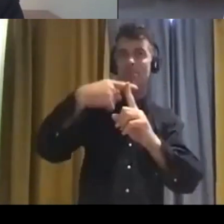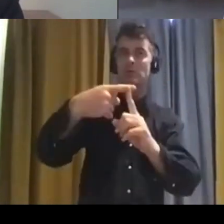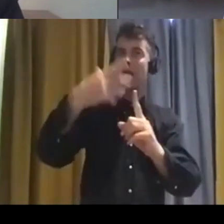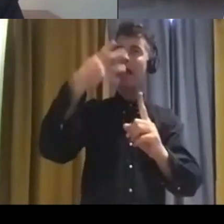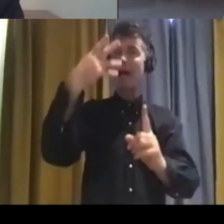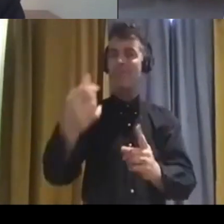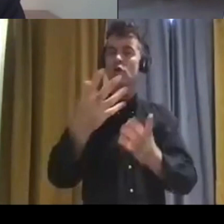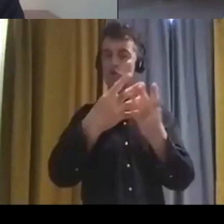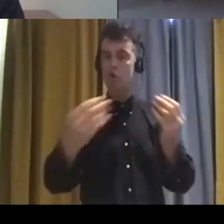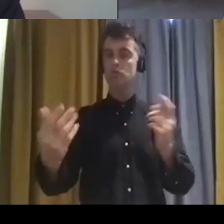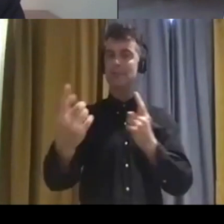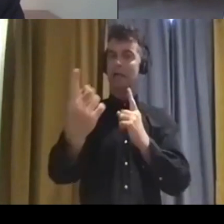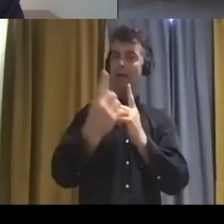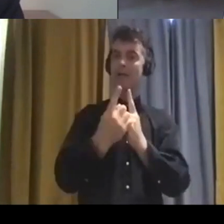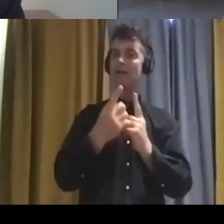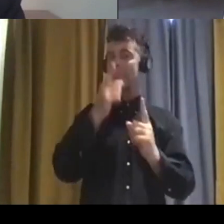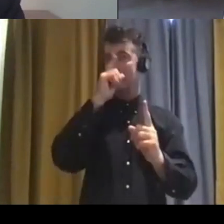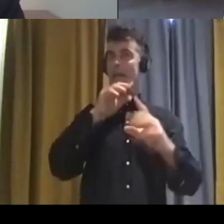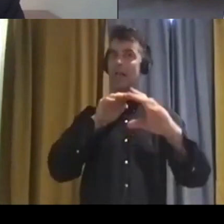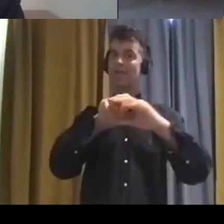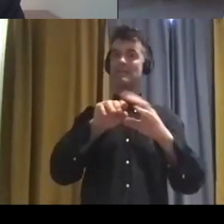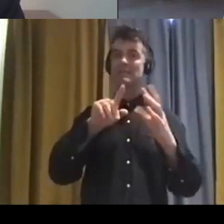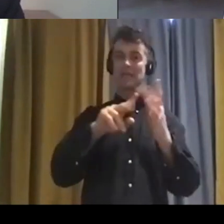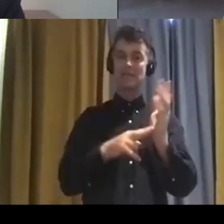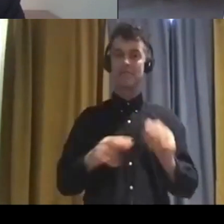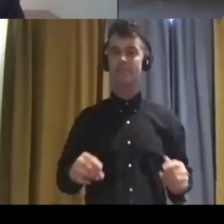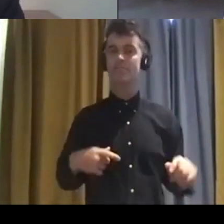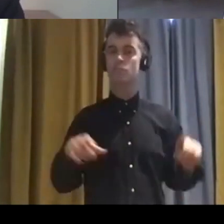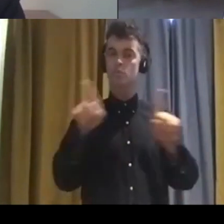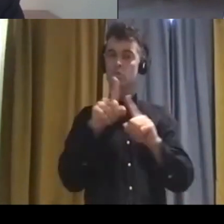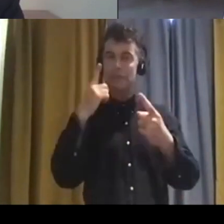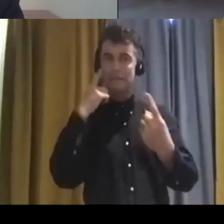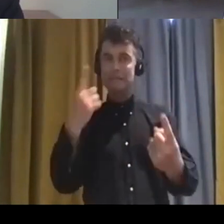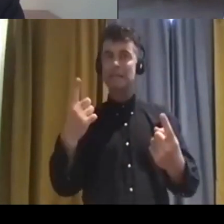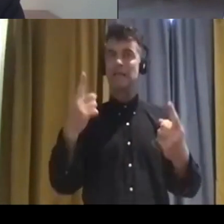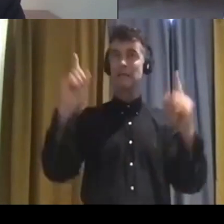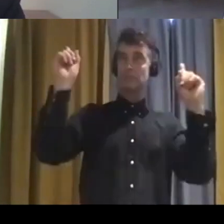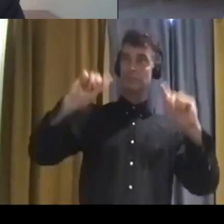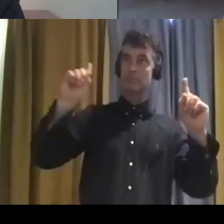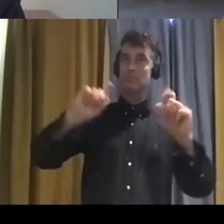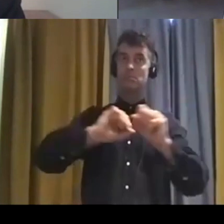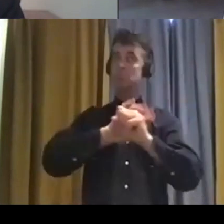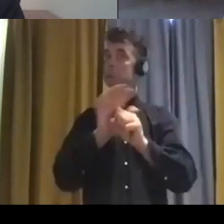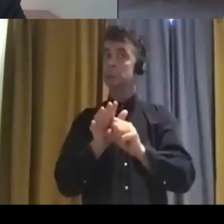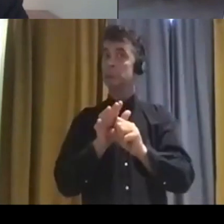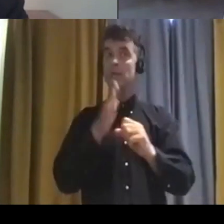impact investors can invest in. We're also seeing that the pandemic hasn't really slowed,